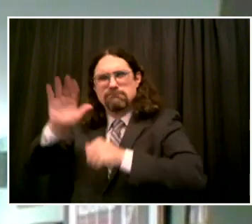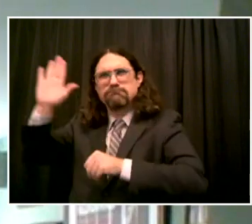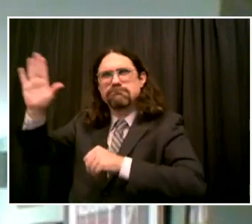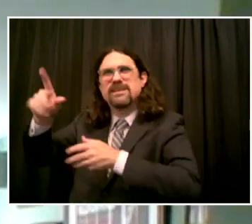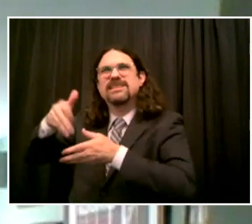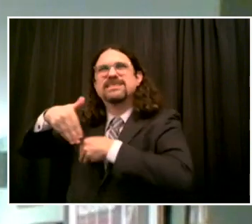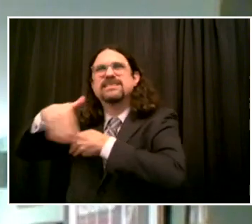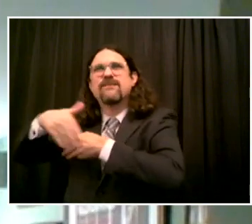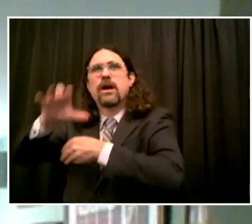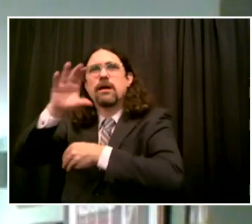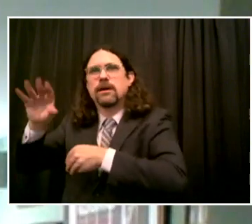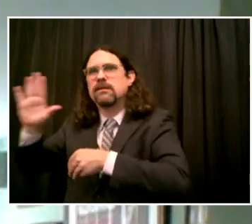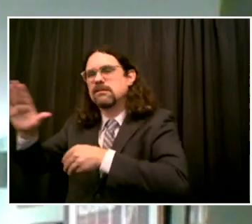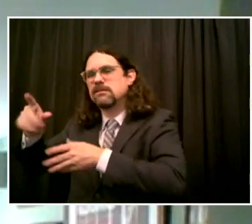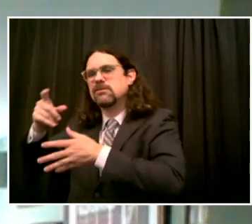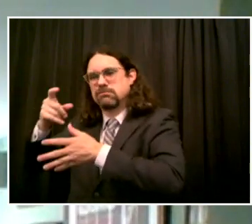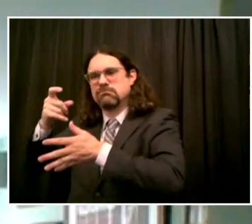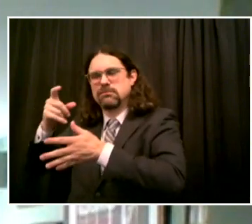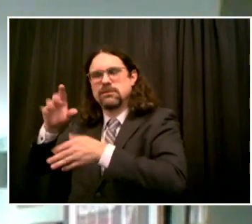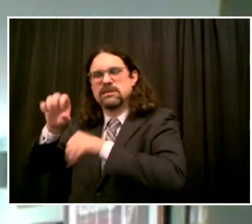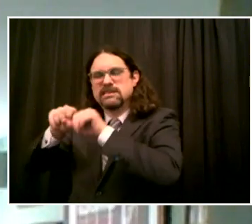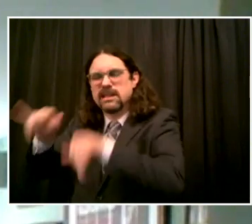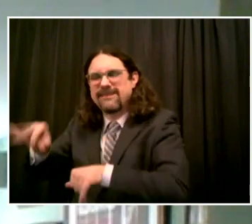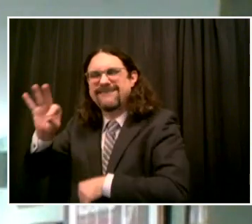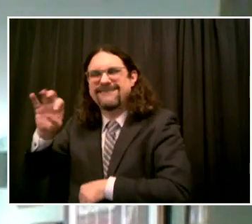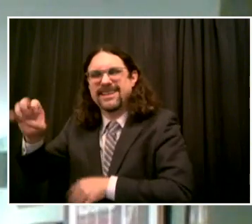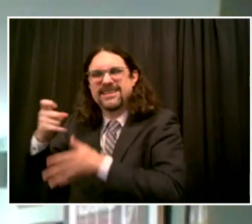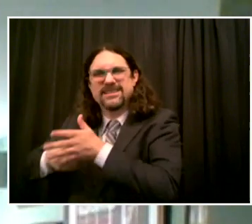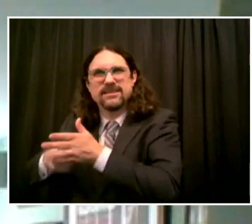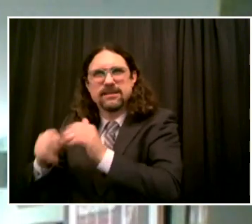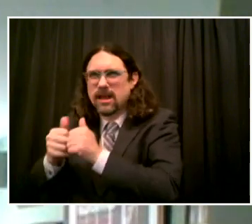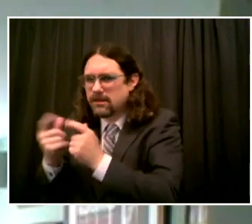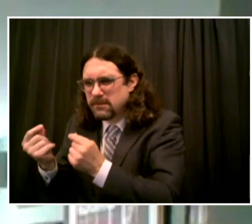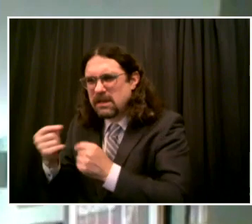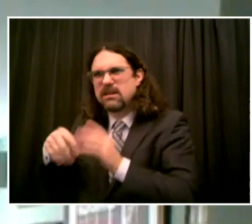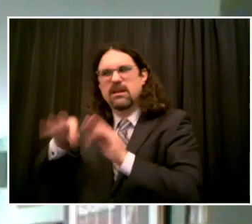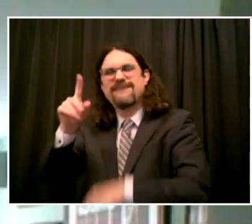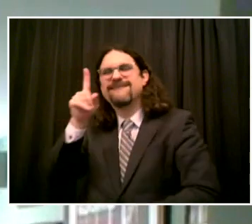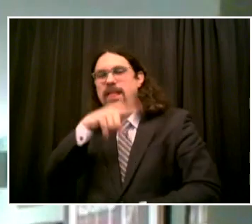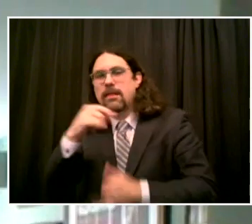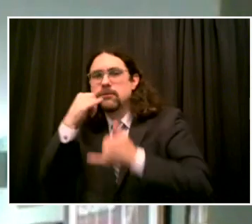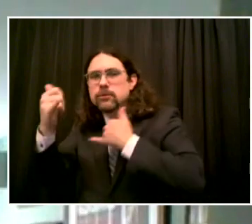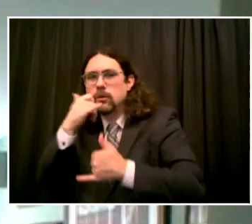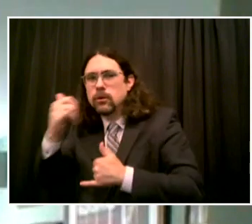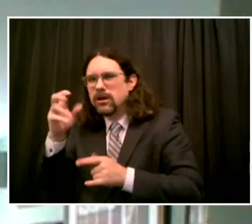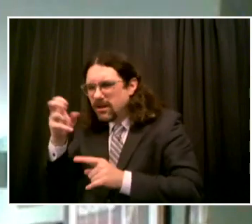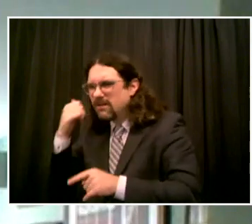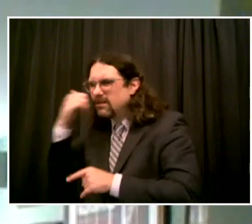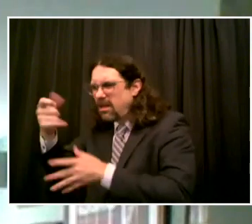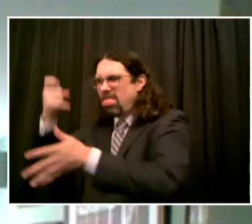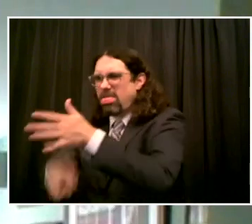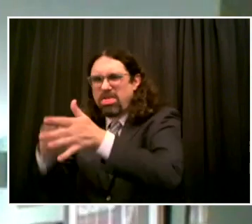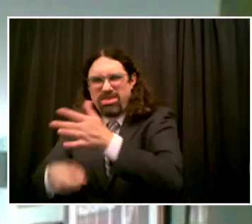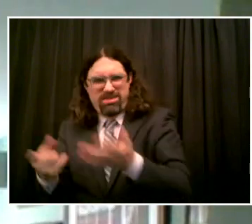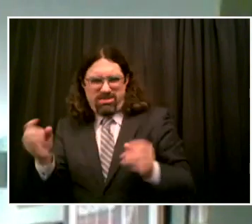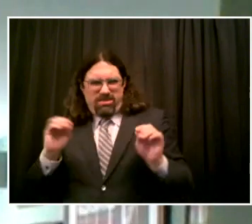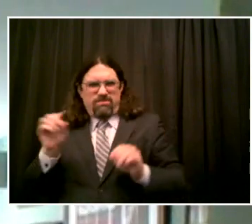SUMMER, BUT SKY HIGH COMMISSION FEES AND TELEPHONE PRACTICE CHARGES.